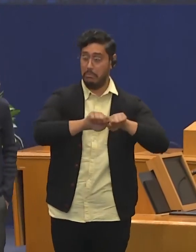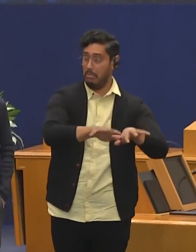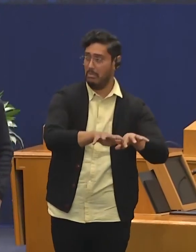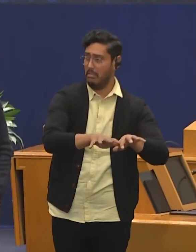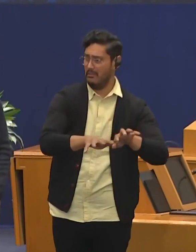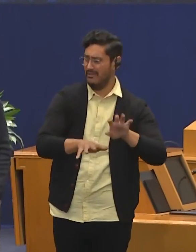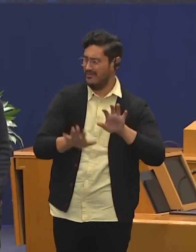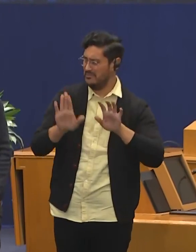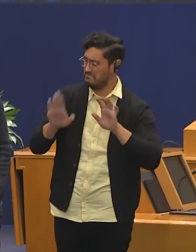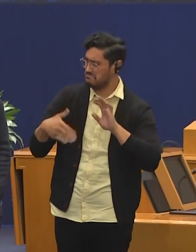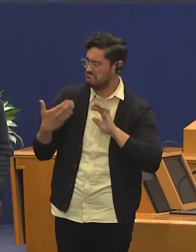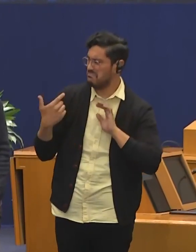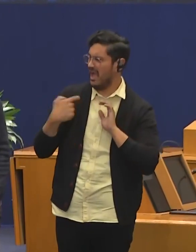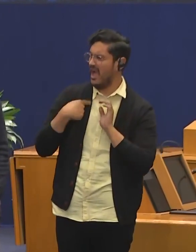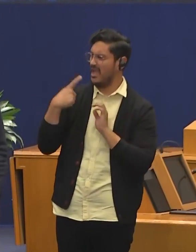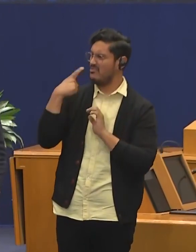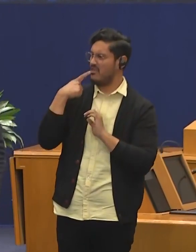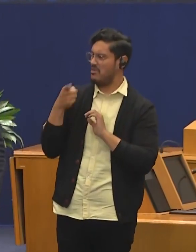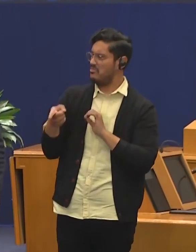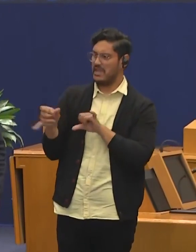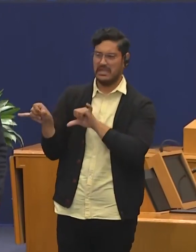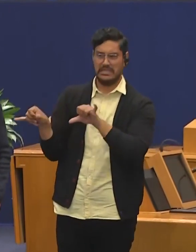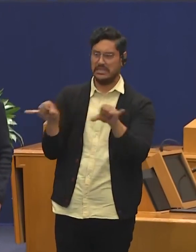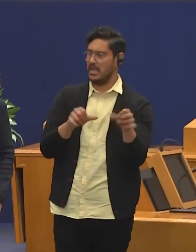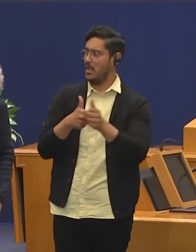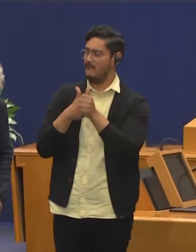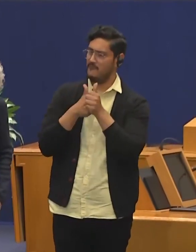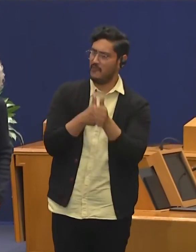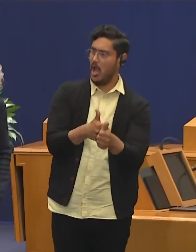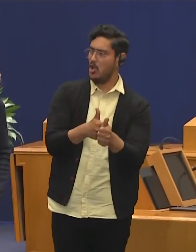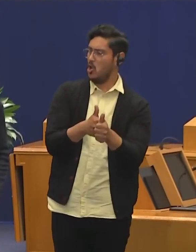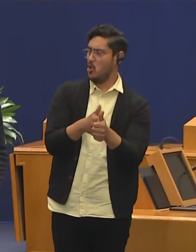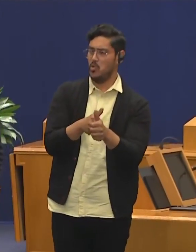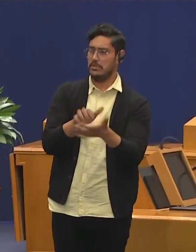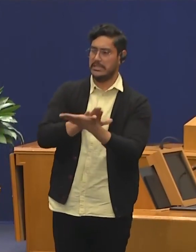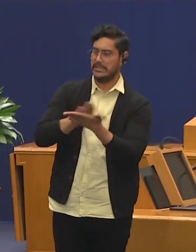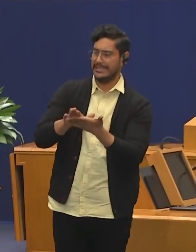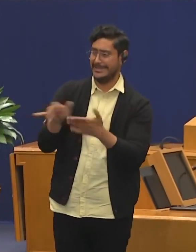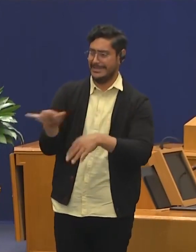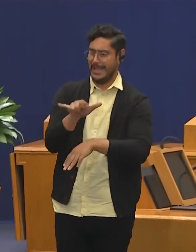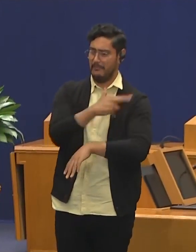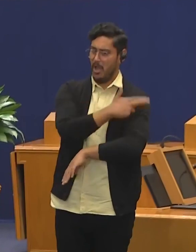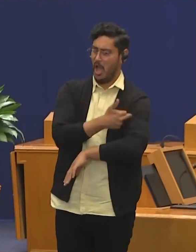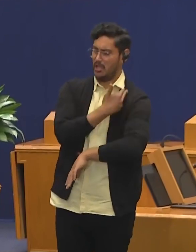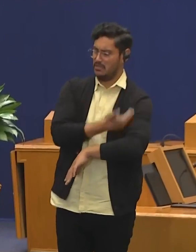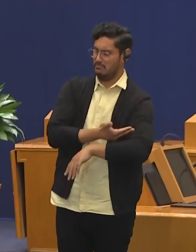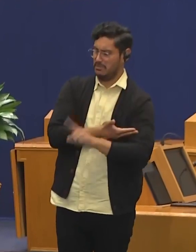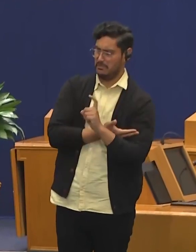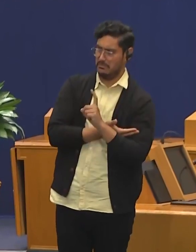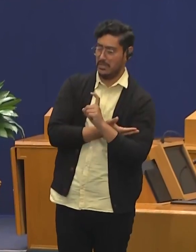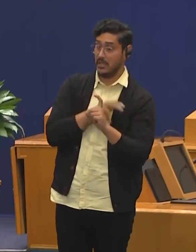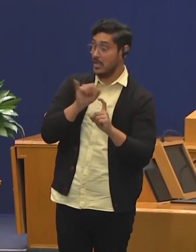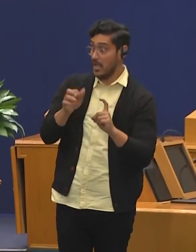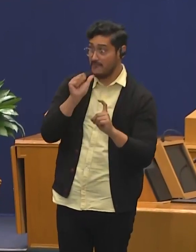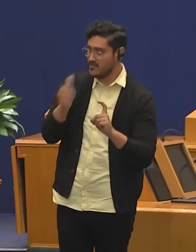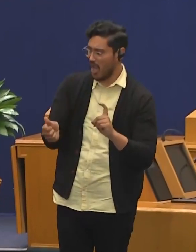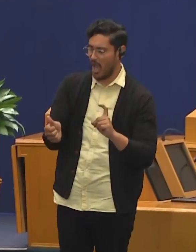AREN'T THEY UNDER THE SAME SANITARY GUIDELINES AS HOSPITALS?